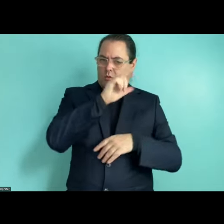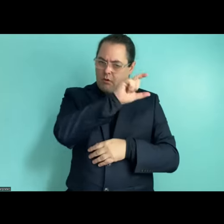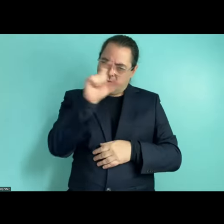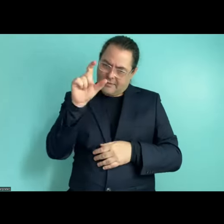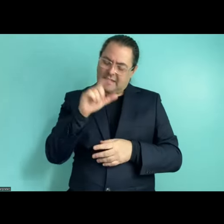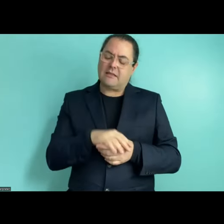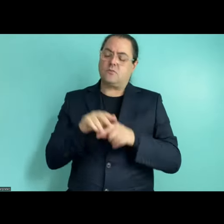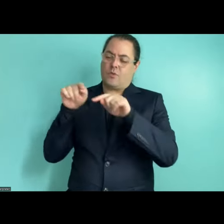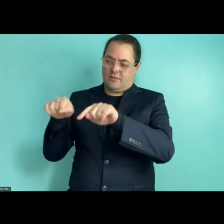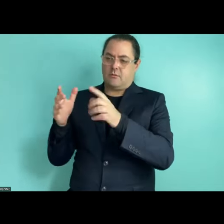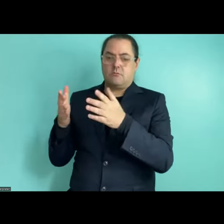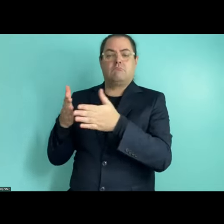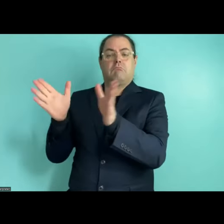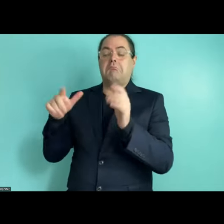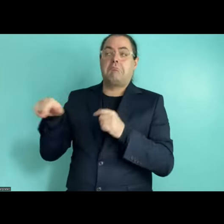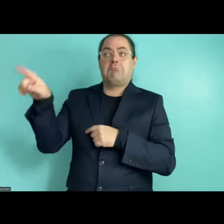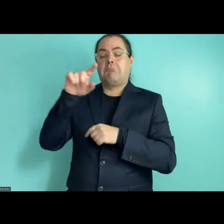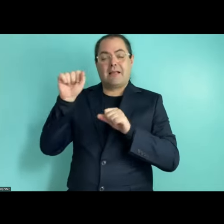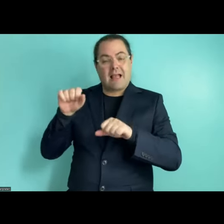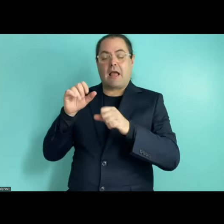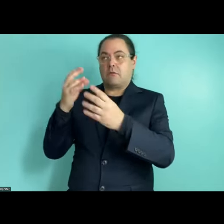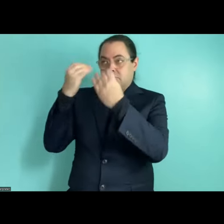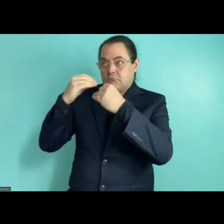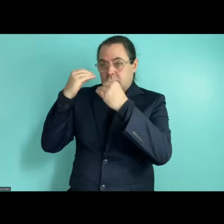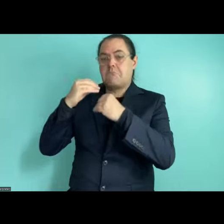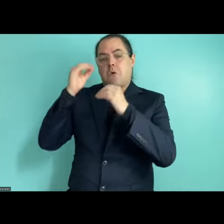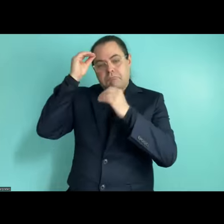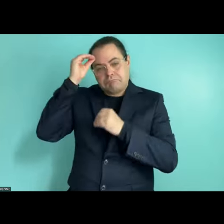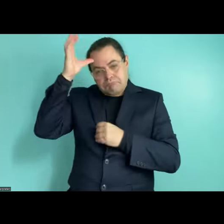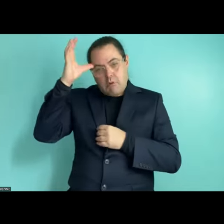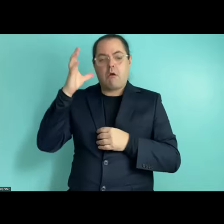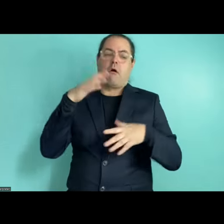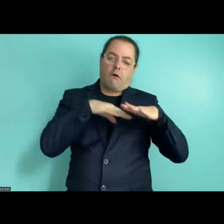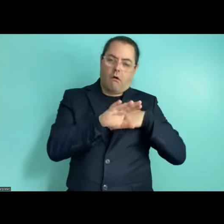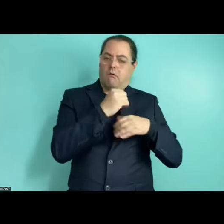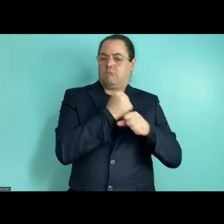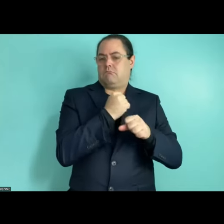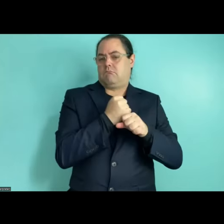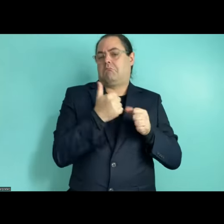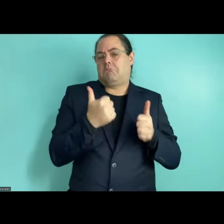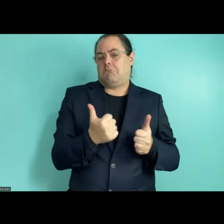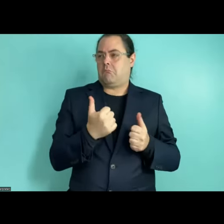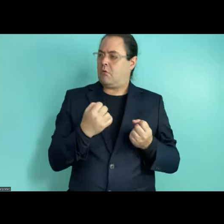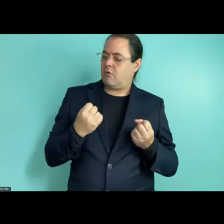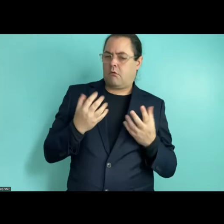for all and especially for people with disability to thrive you know to belong and to feel that,